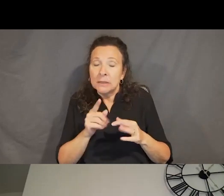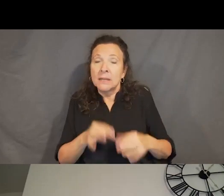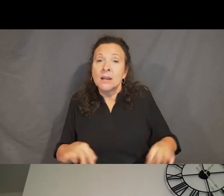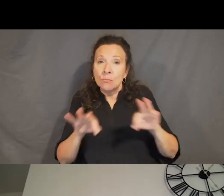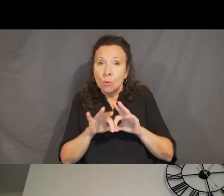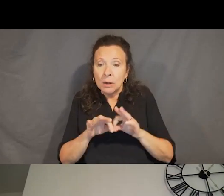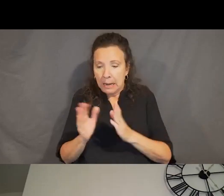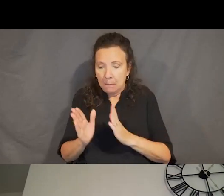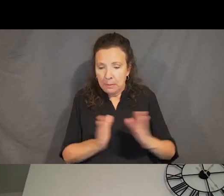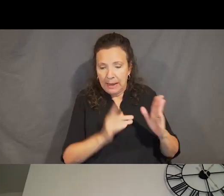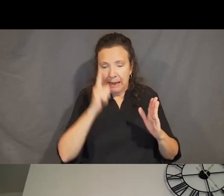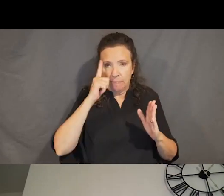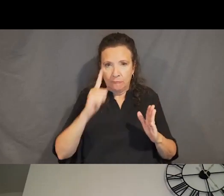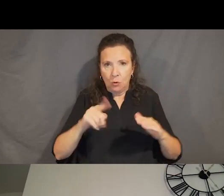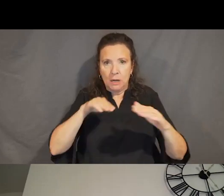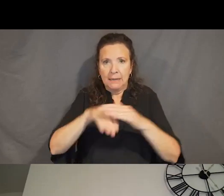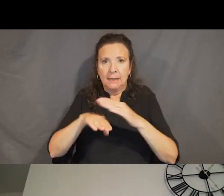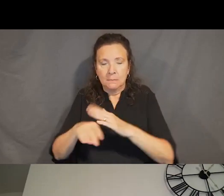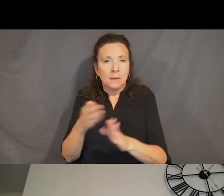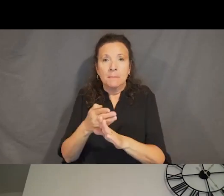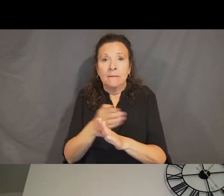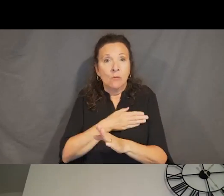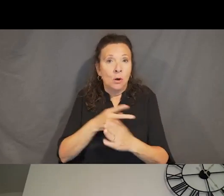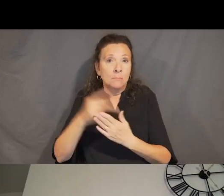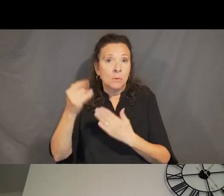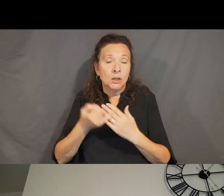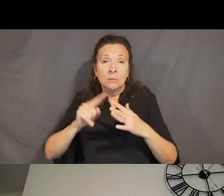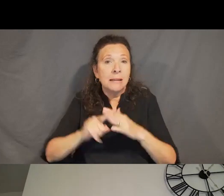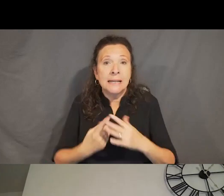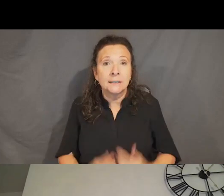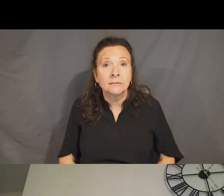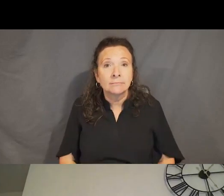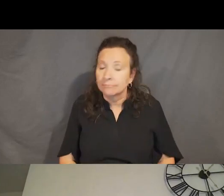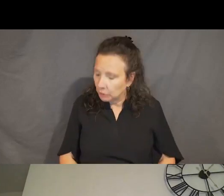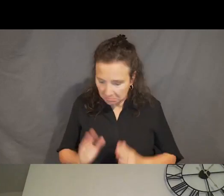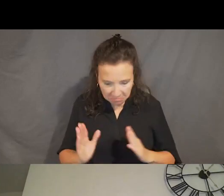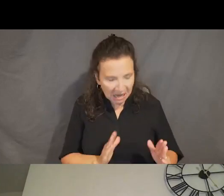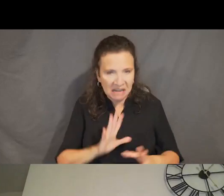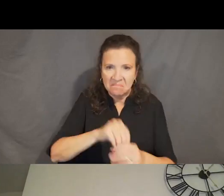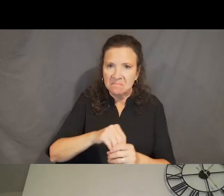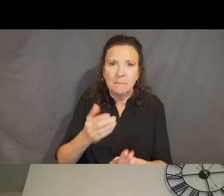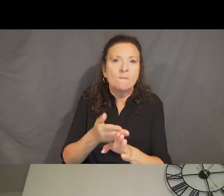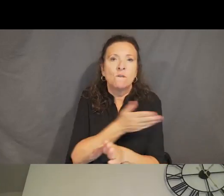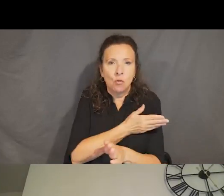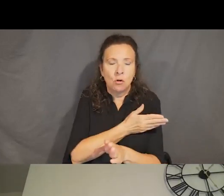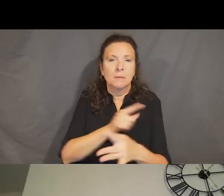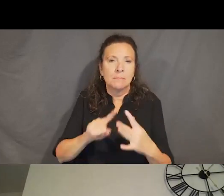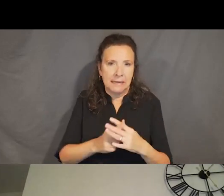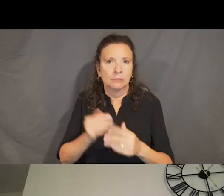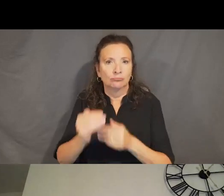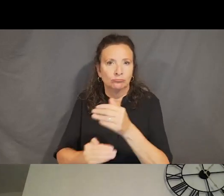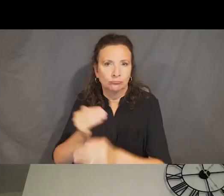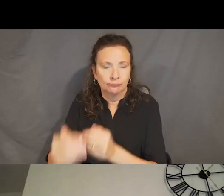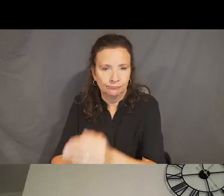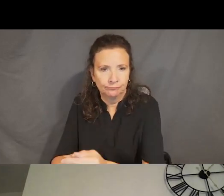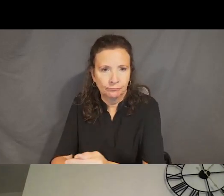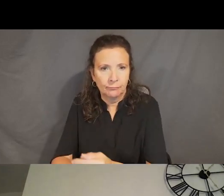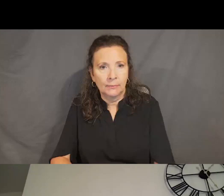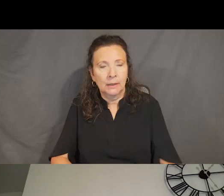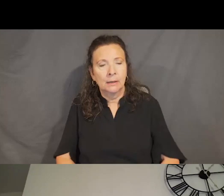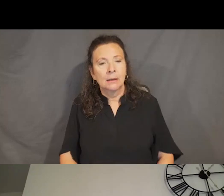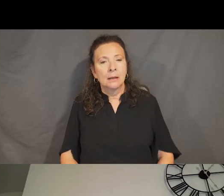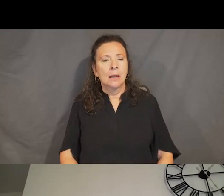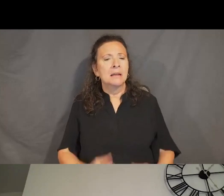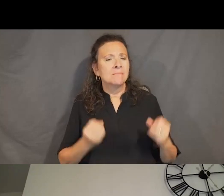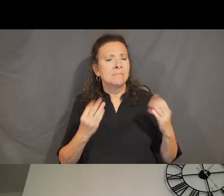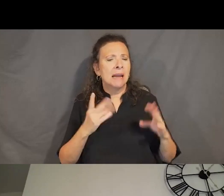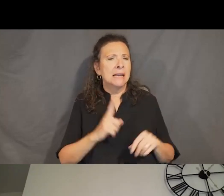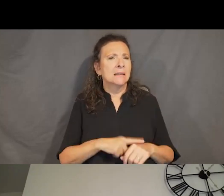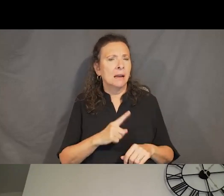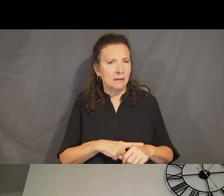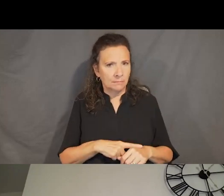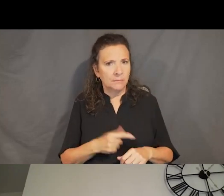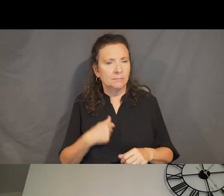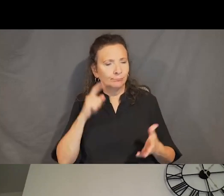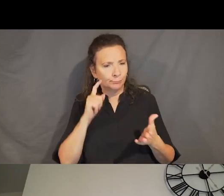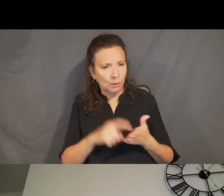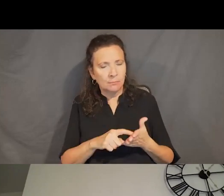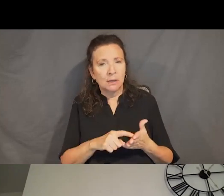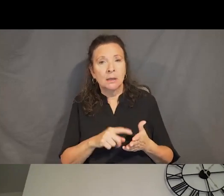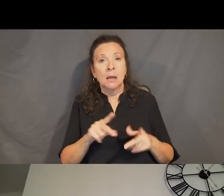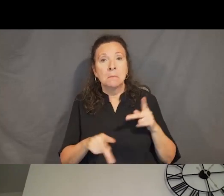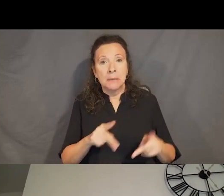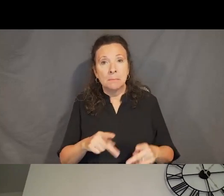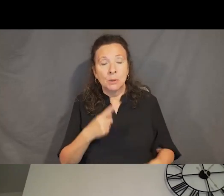even begins. I have seen many cases where people will hear about the project that they have to work